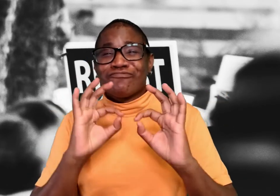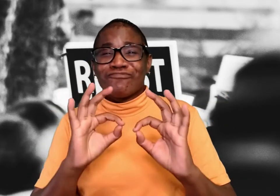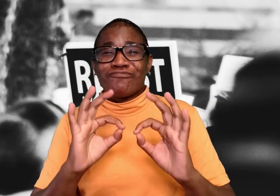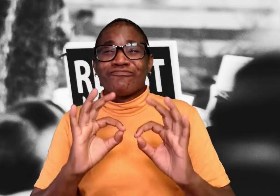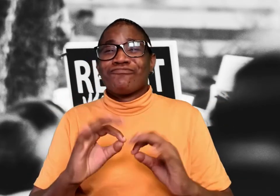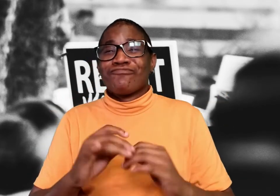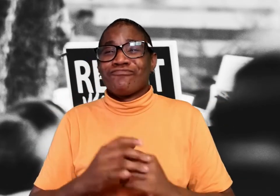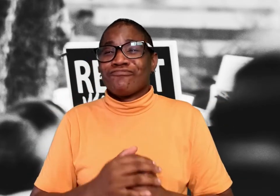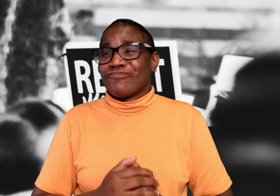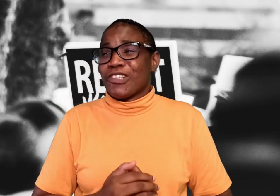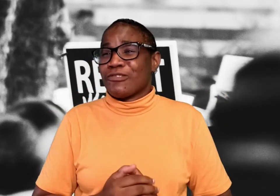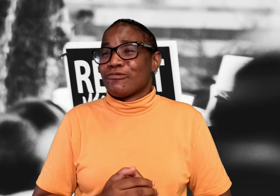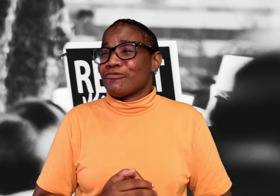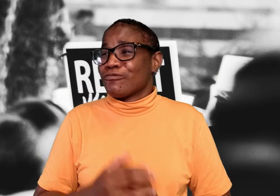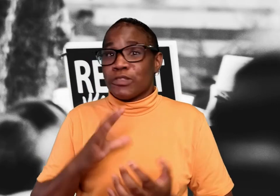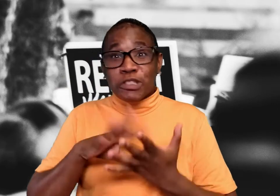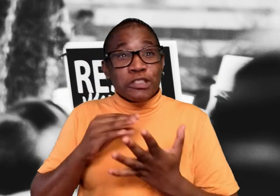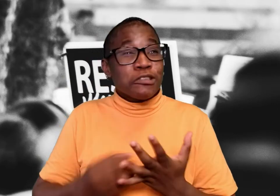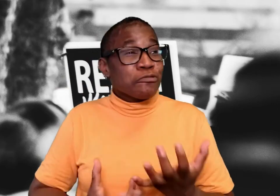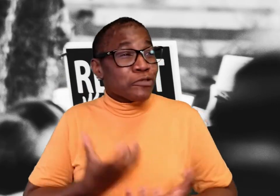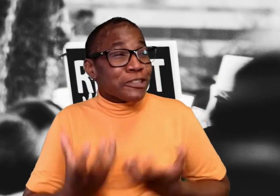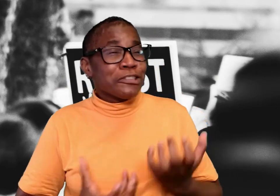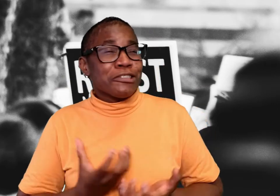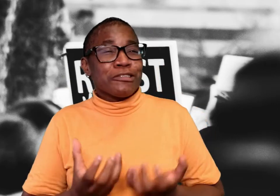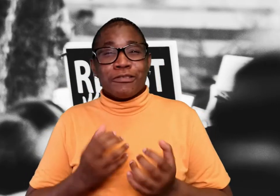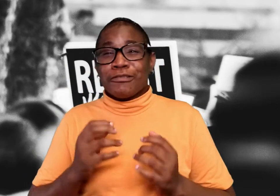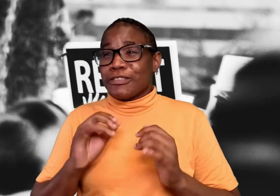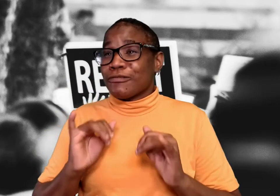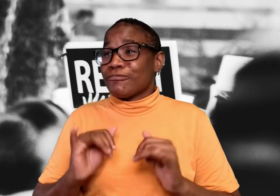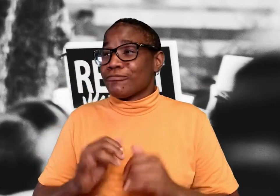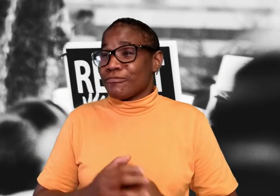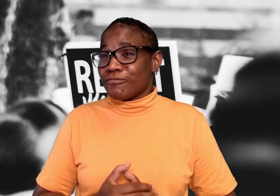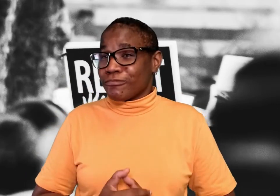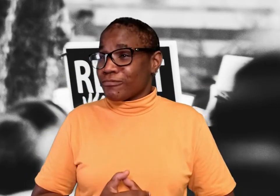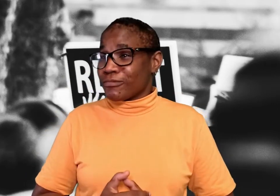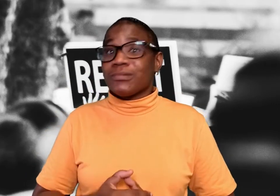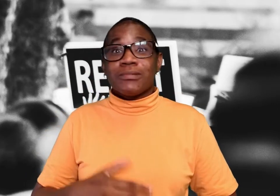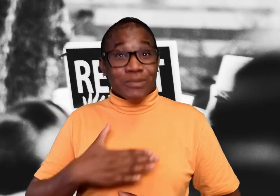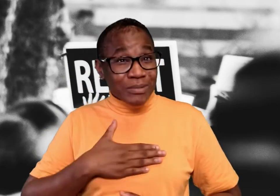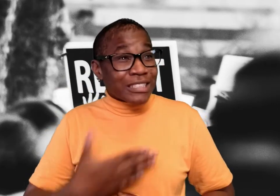Many people will stop after attending some workshops, admitting they hold white privilege,